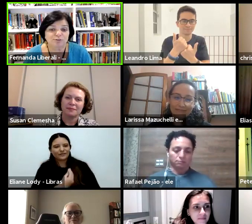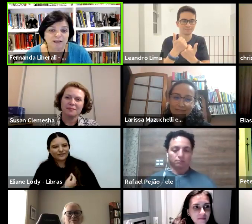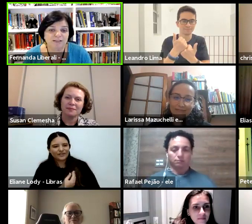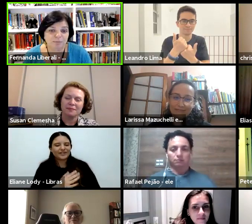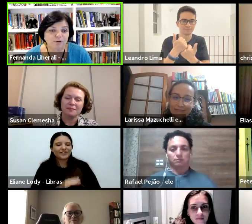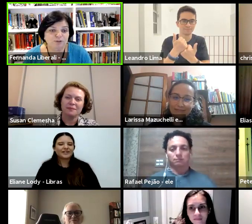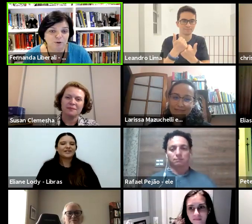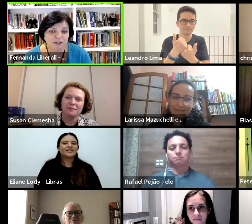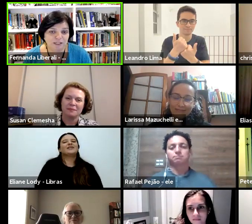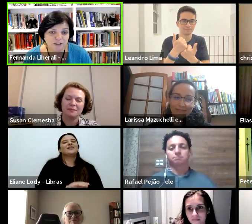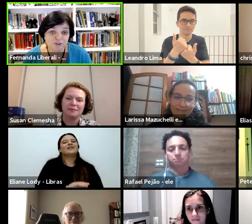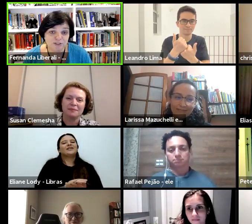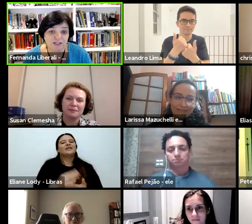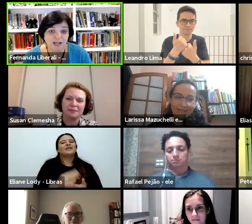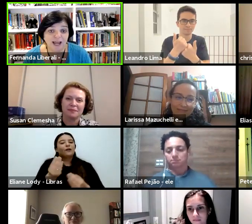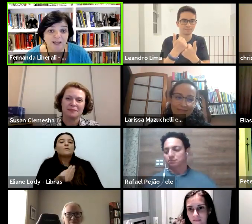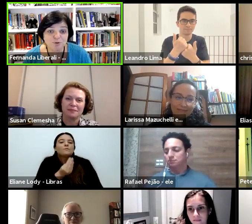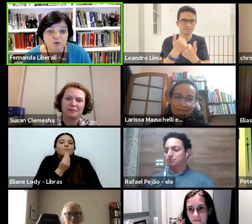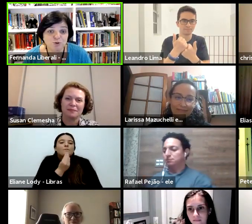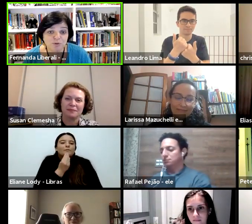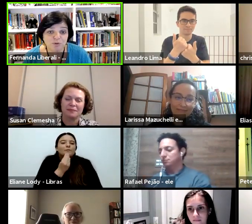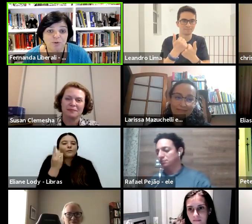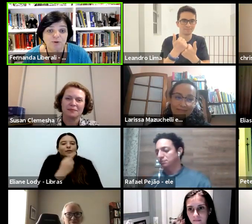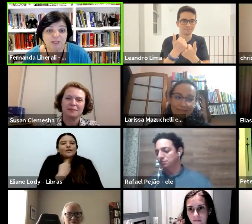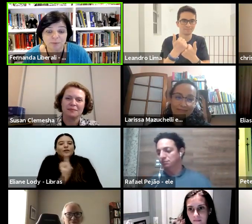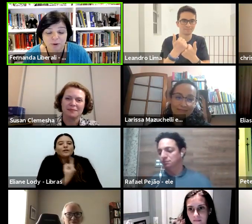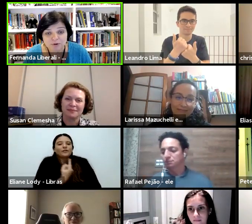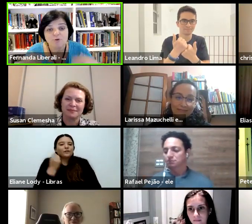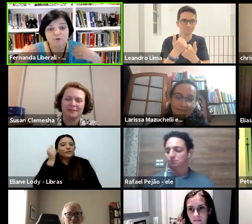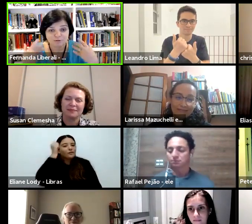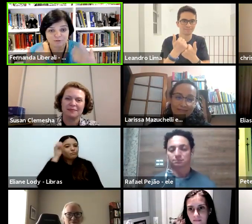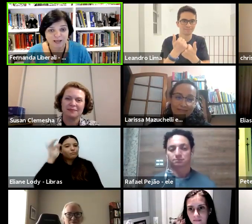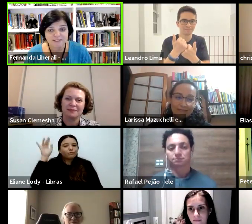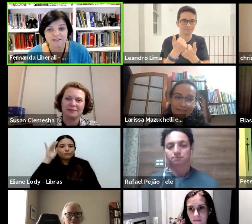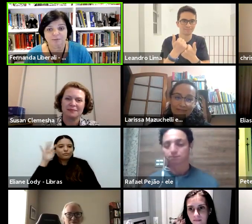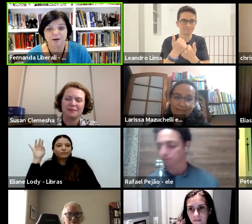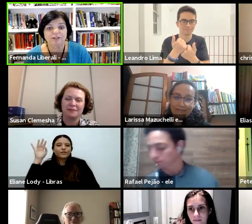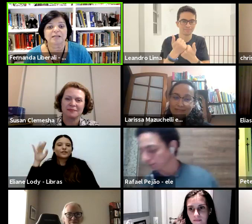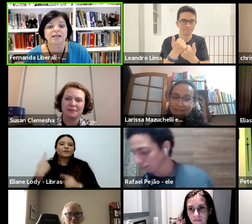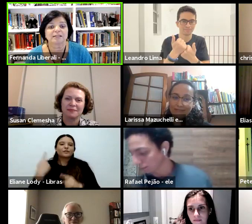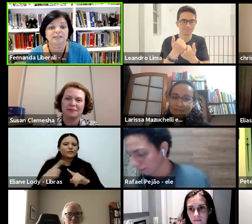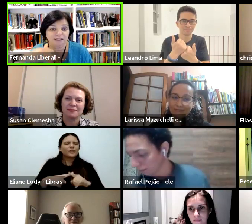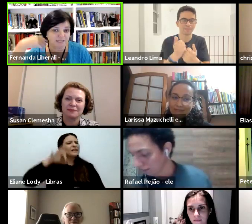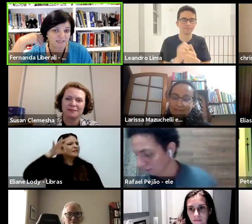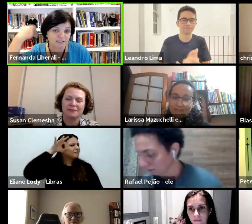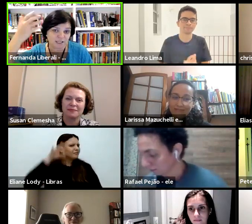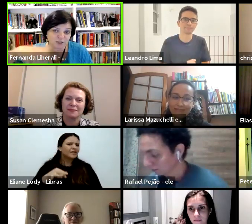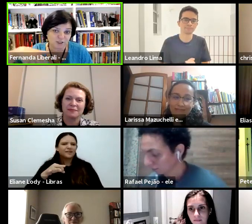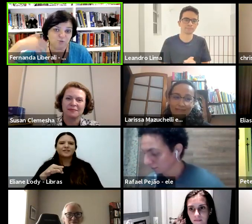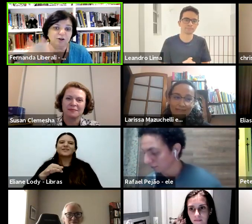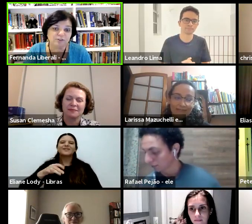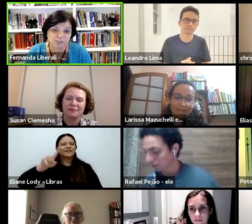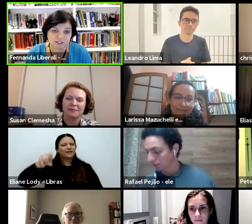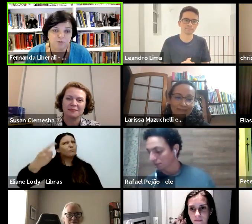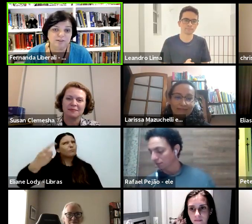here and for. or giving us the opportunity or giving us the opportunity to reflect about so many issues and I so many issues and I'm sure we will keep on wi Fi. ing to